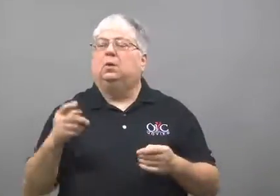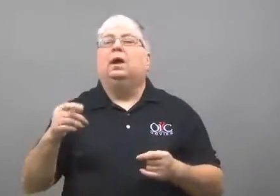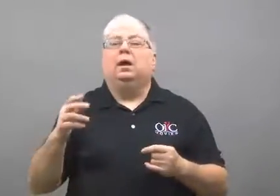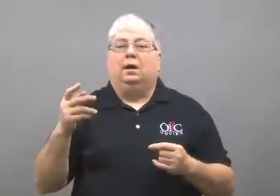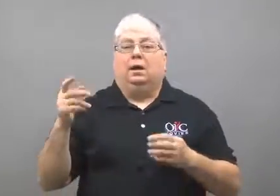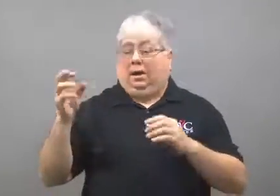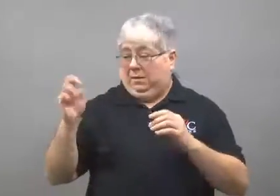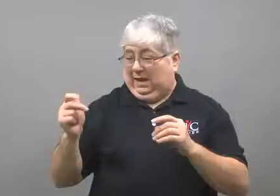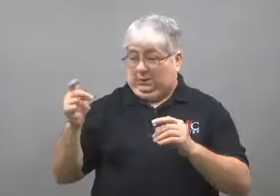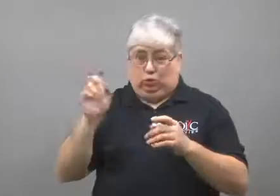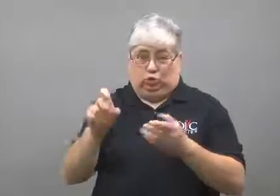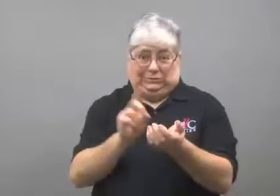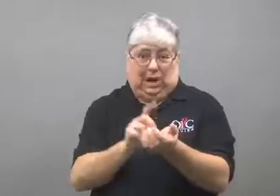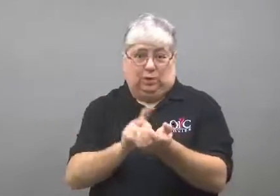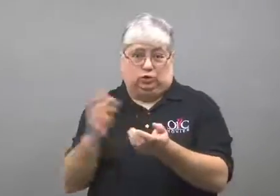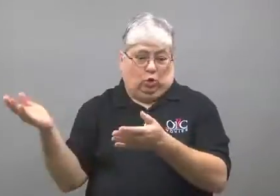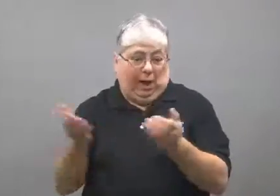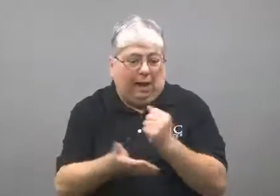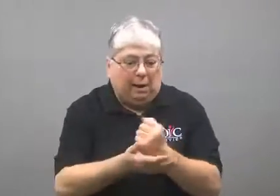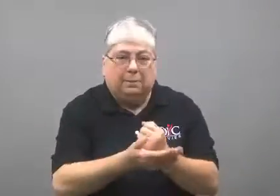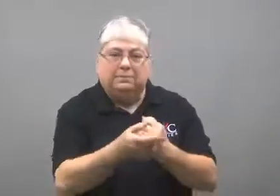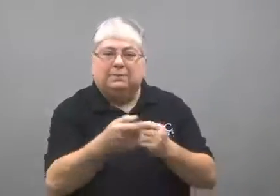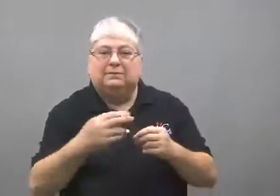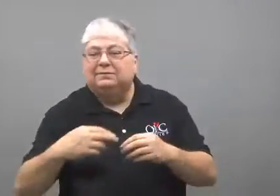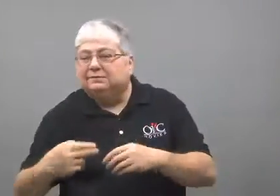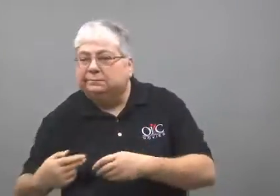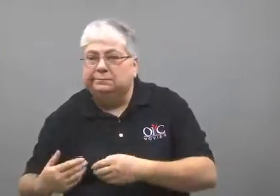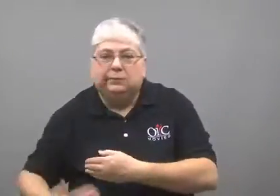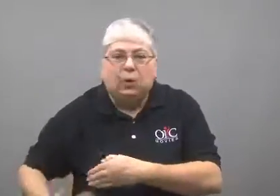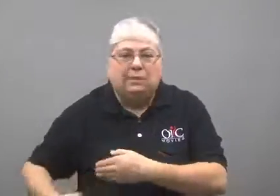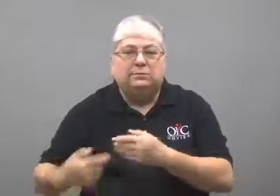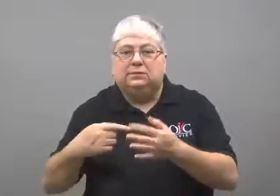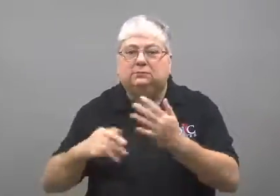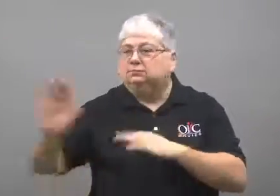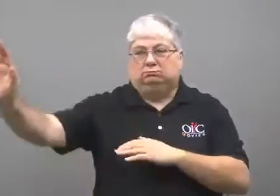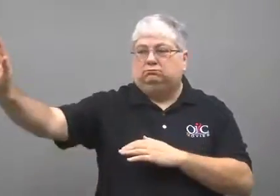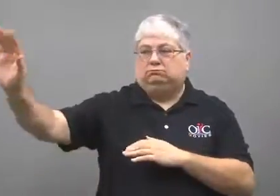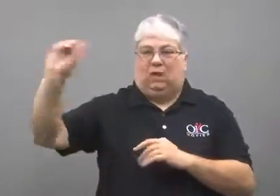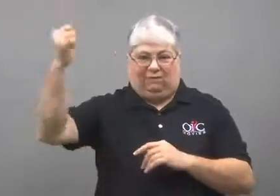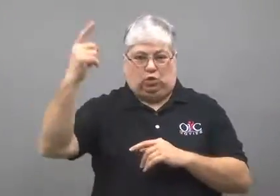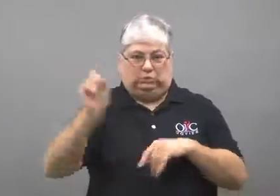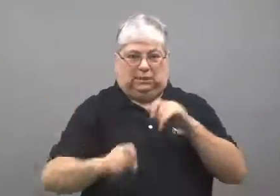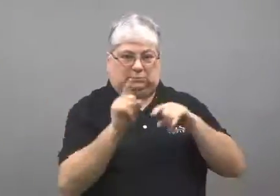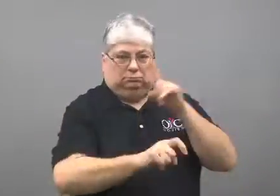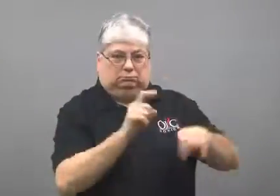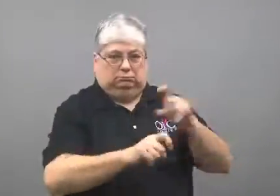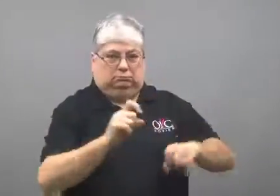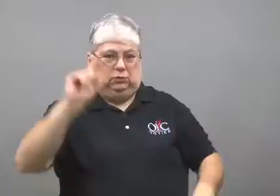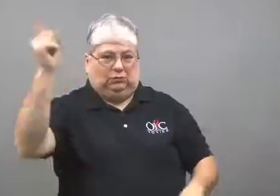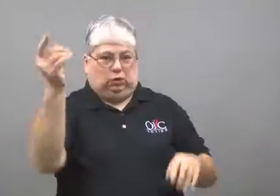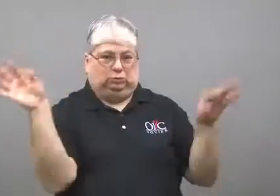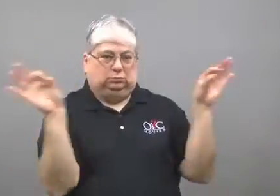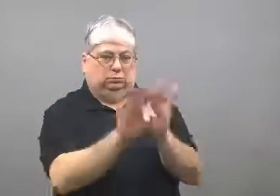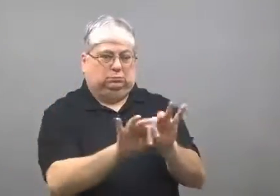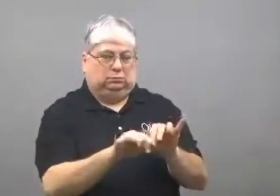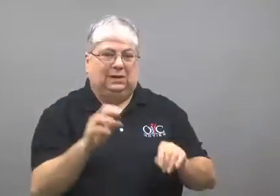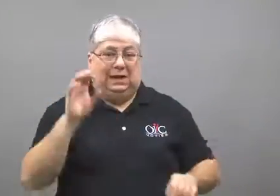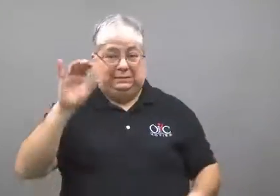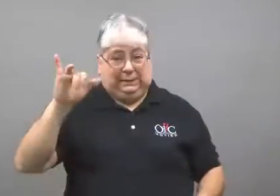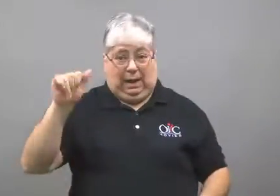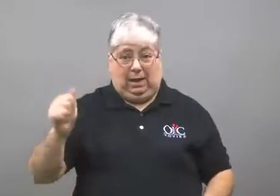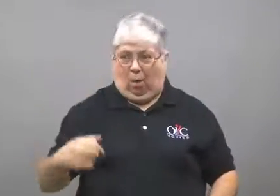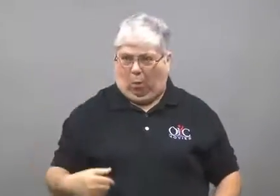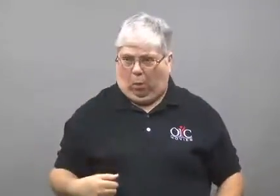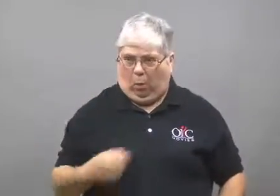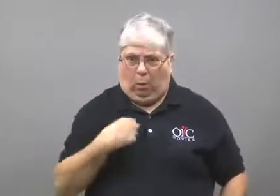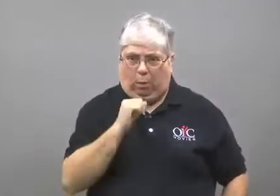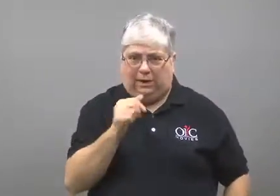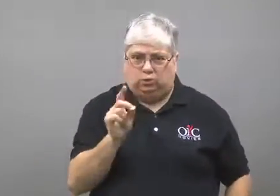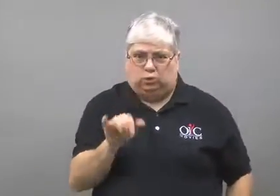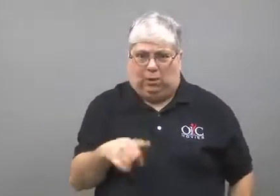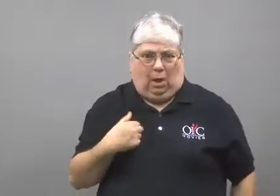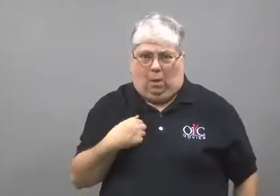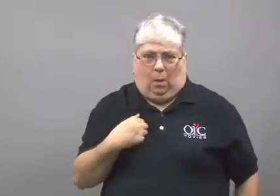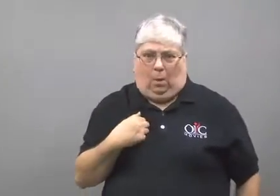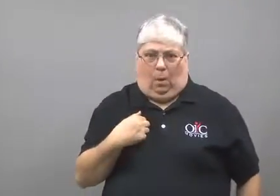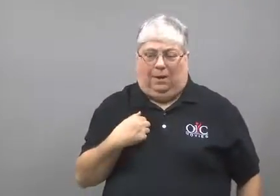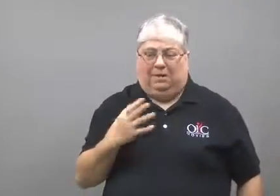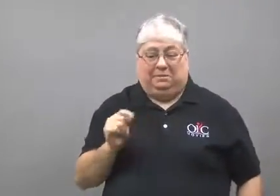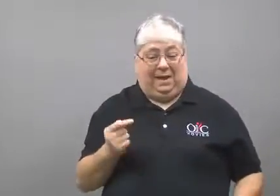Interrogators would not allow medical assistance as interrogation took precedence over it.